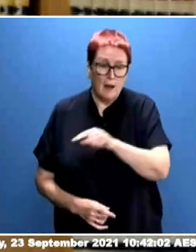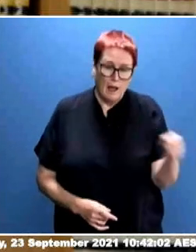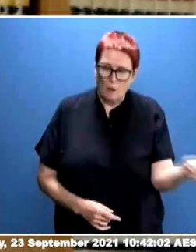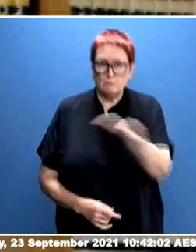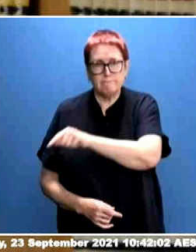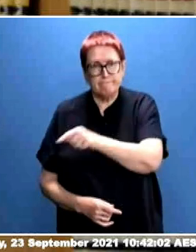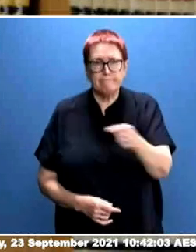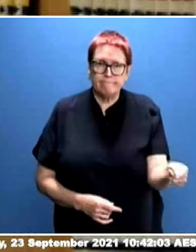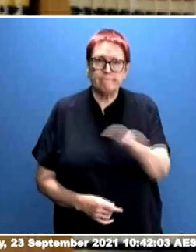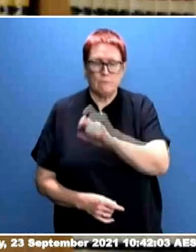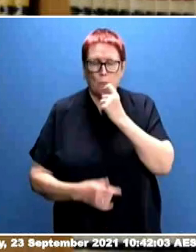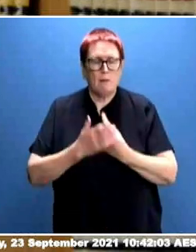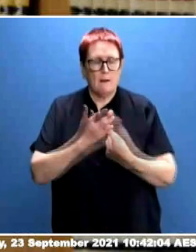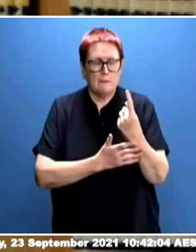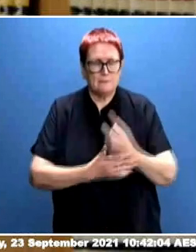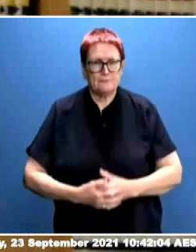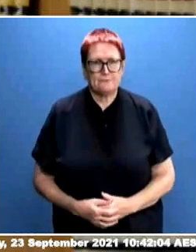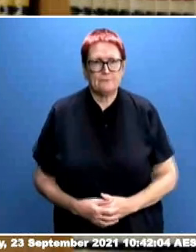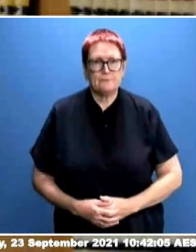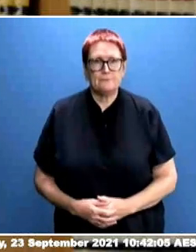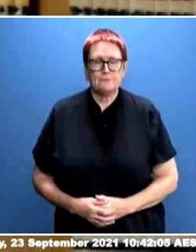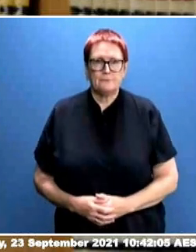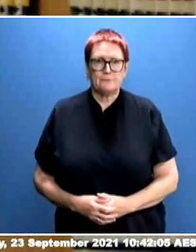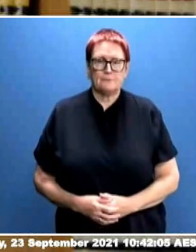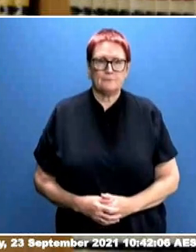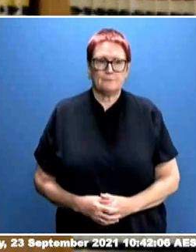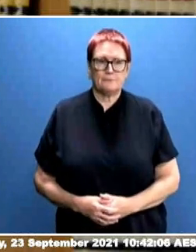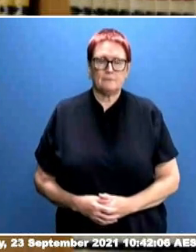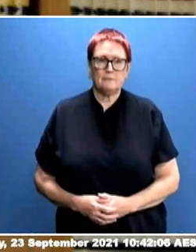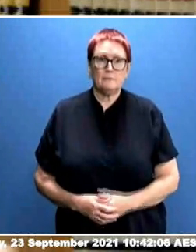Dr Thompson, in this particular hearing that we're having this week,